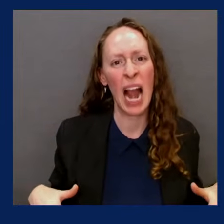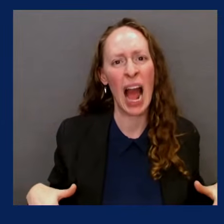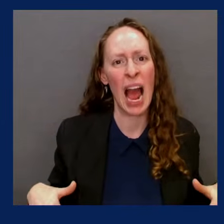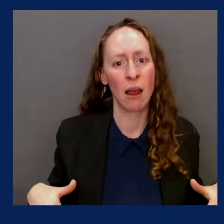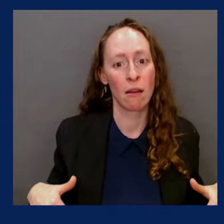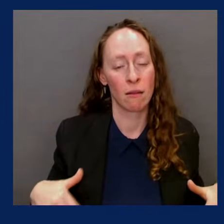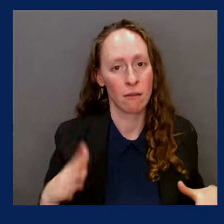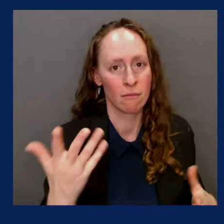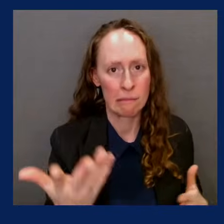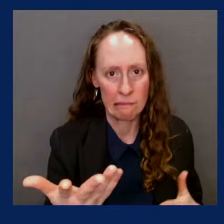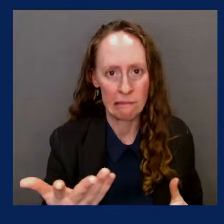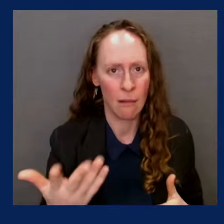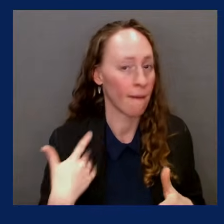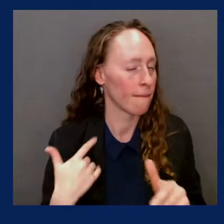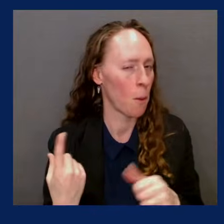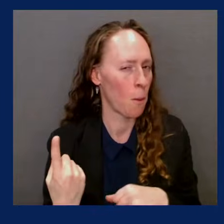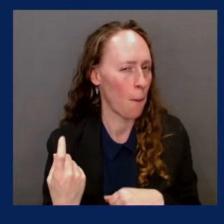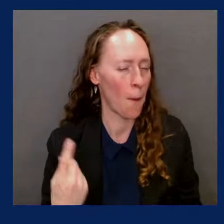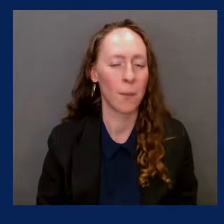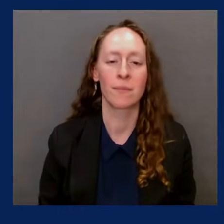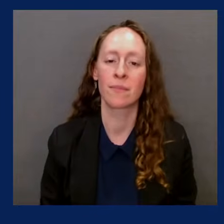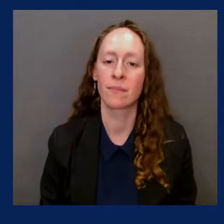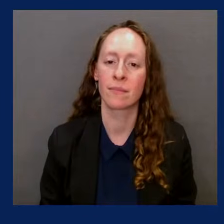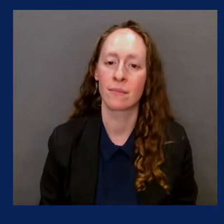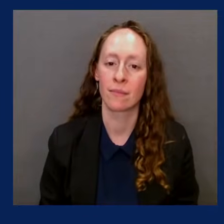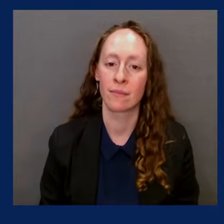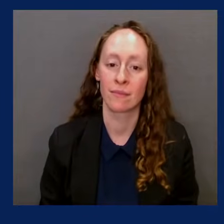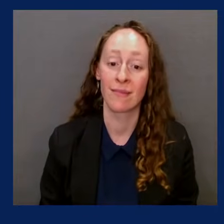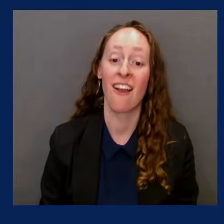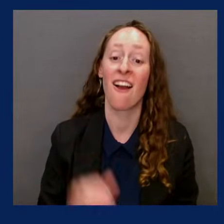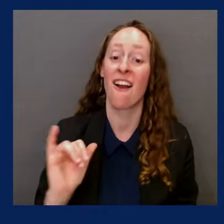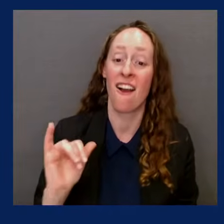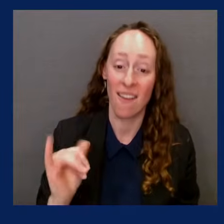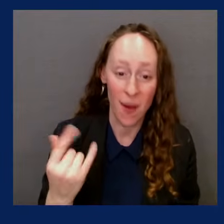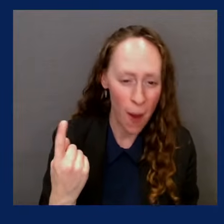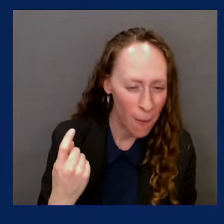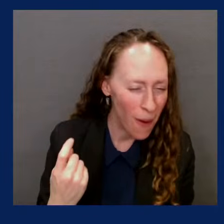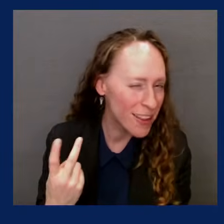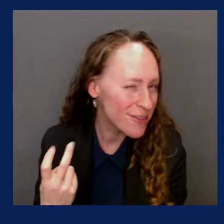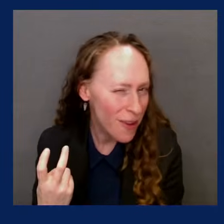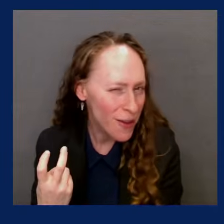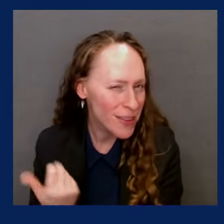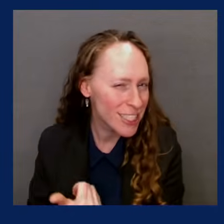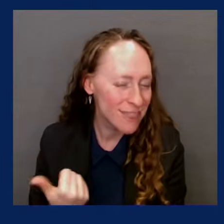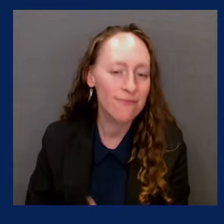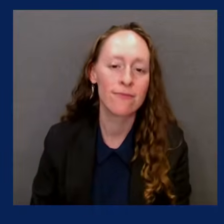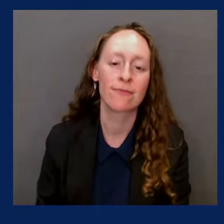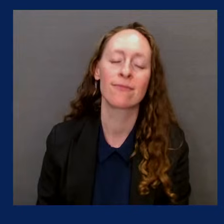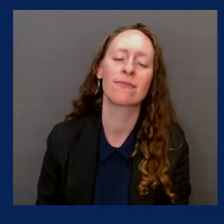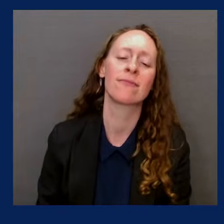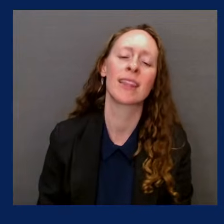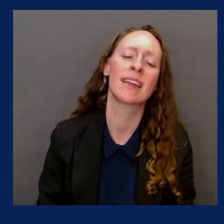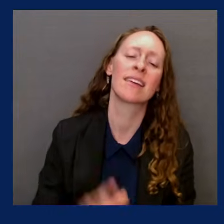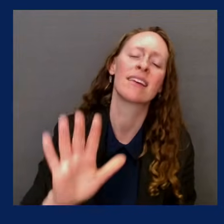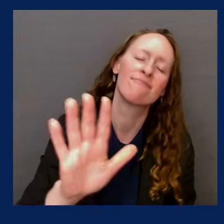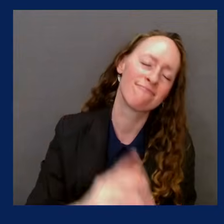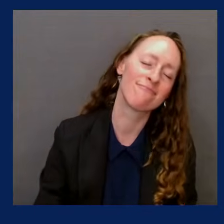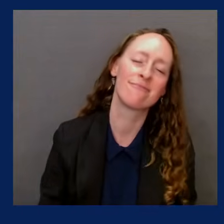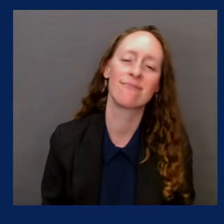President Biden: About one or two more, huh? The Press: Two or three. President Biden: Joey, look, we have had troops in the region